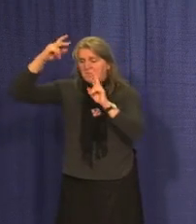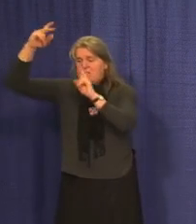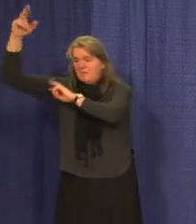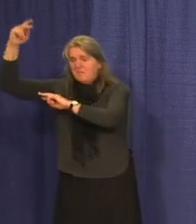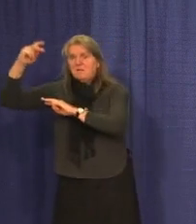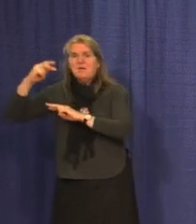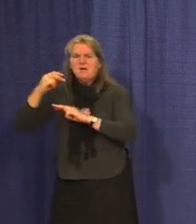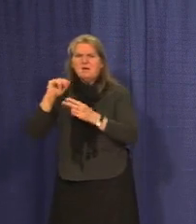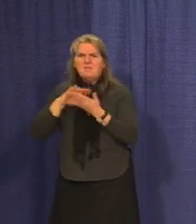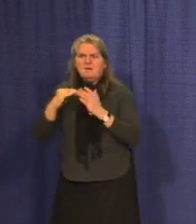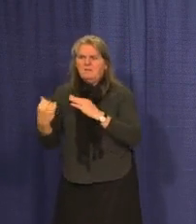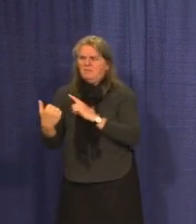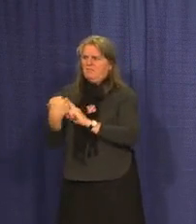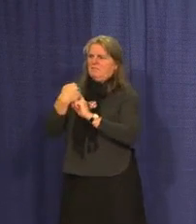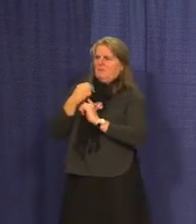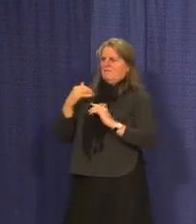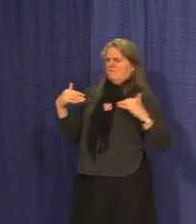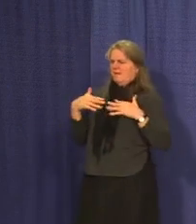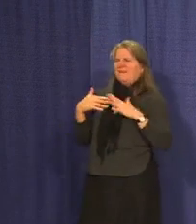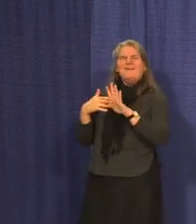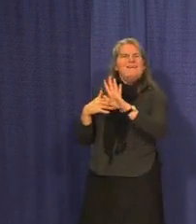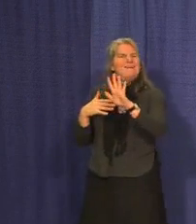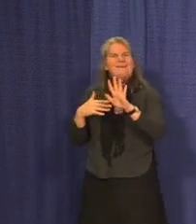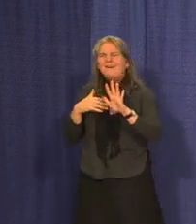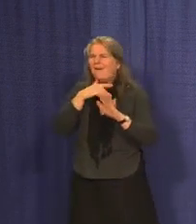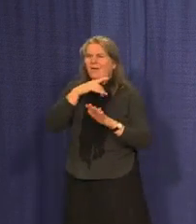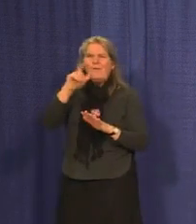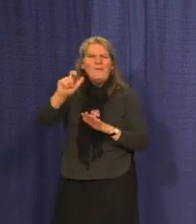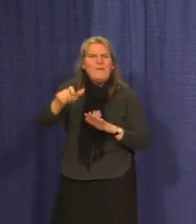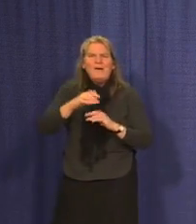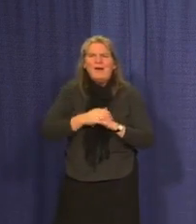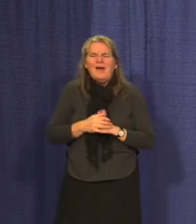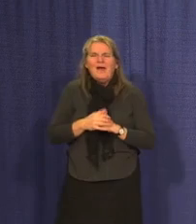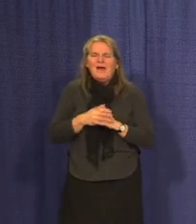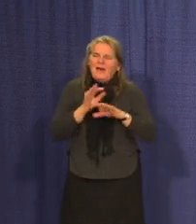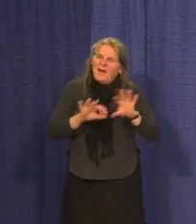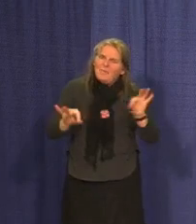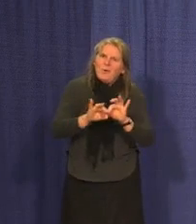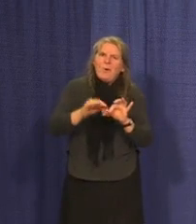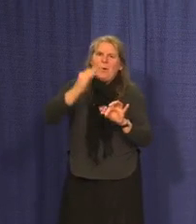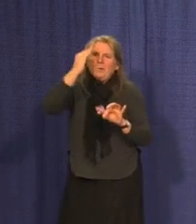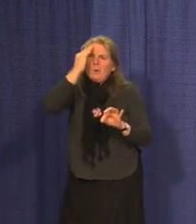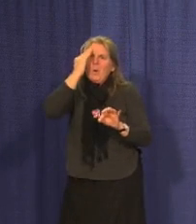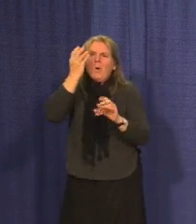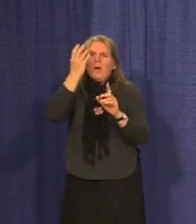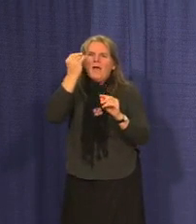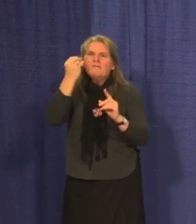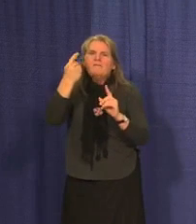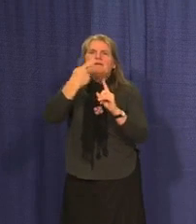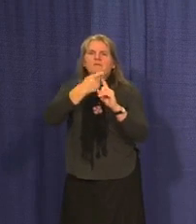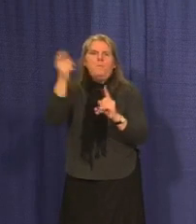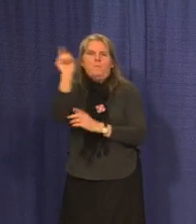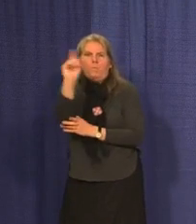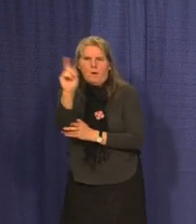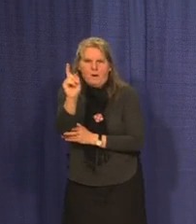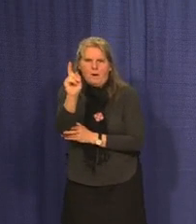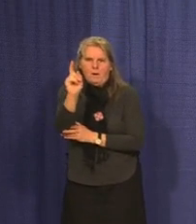causes panic and fear that is unwarranted.